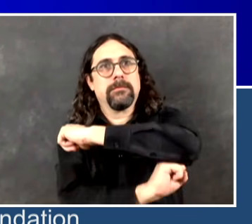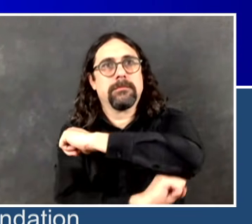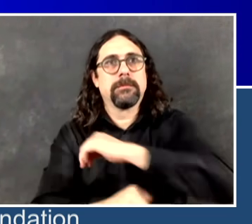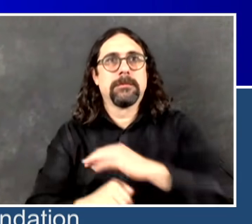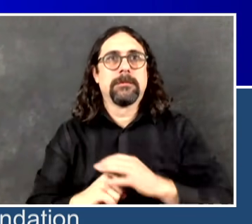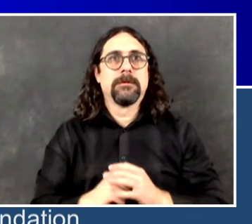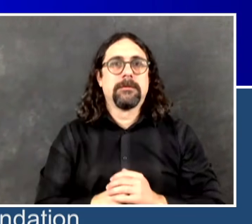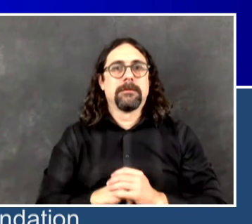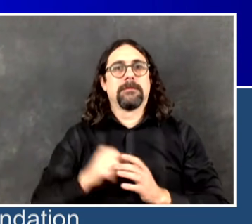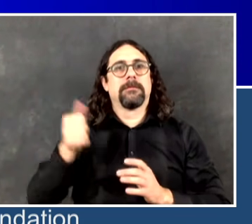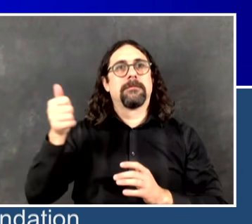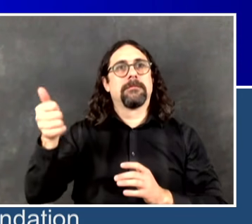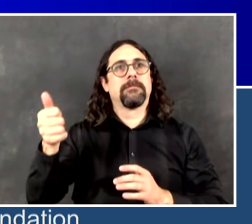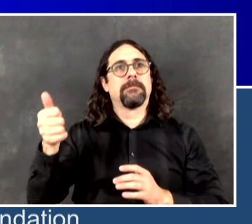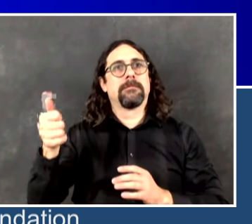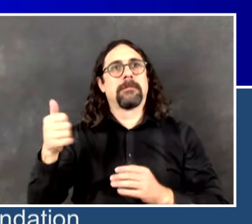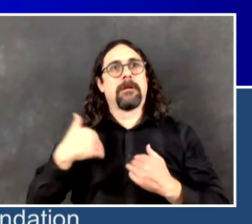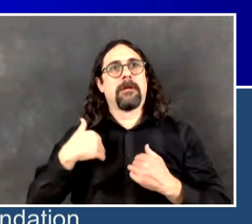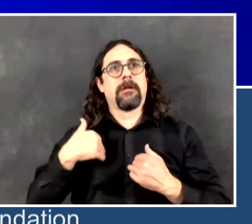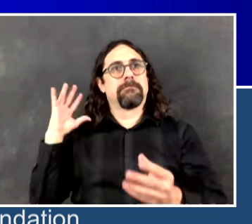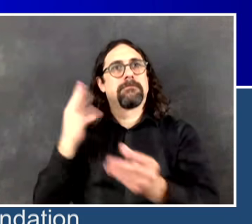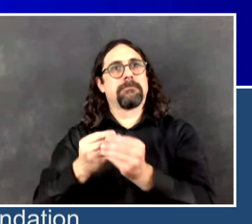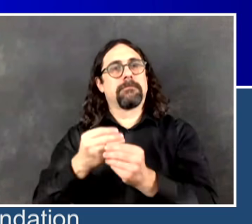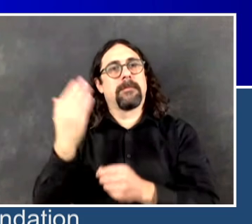PUBLIC SERVICE TO OUR CITY HIT THE TRIFECTA, IF YOU